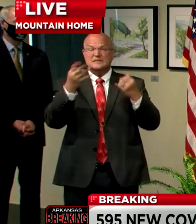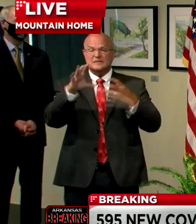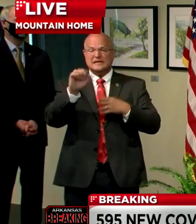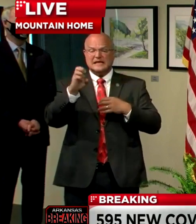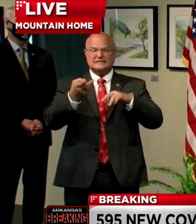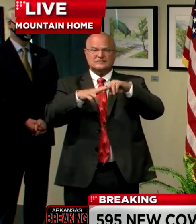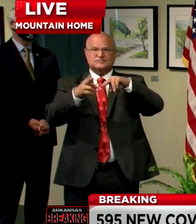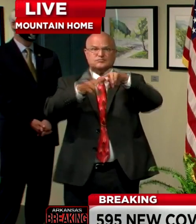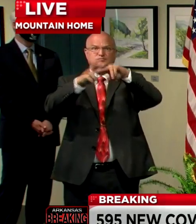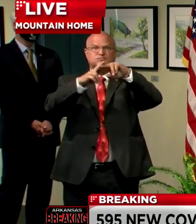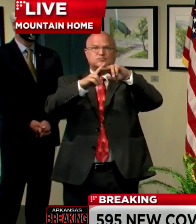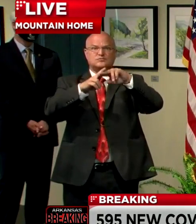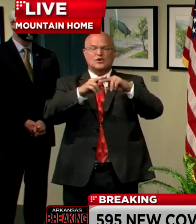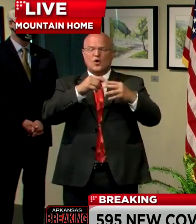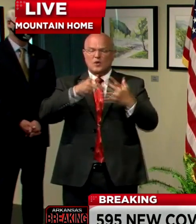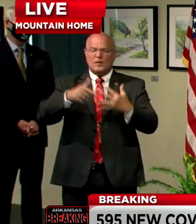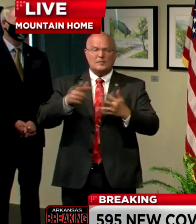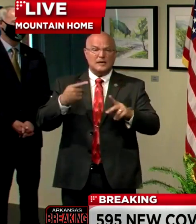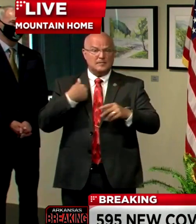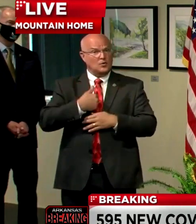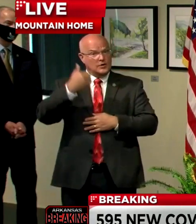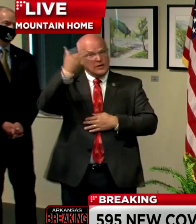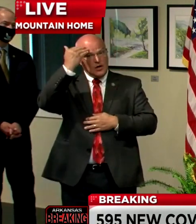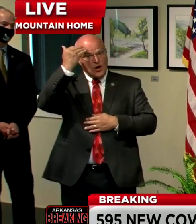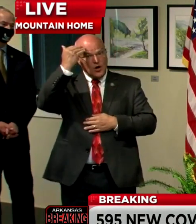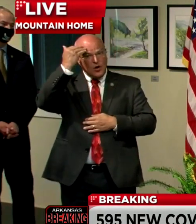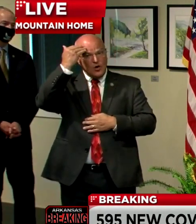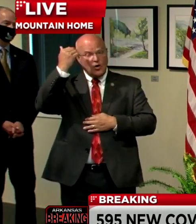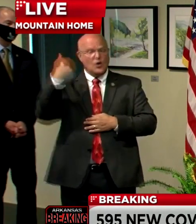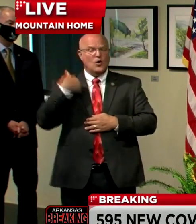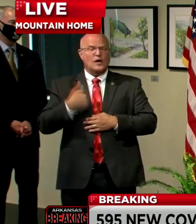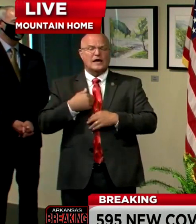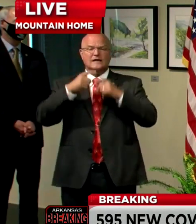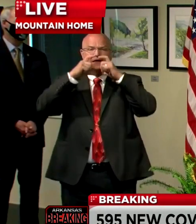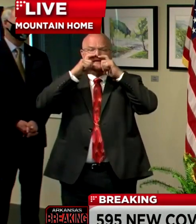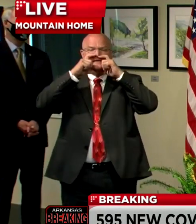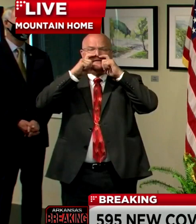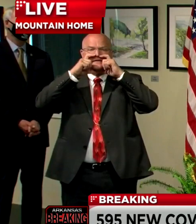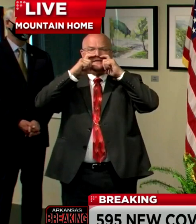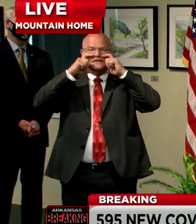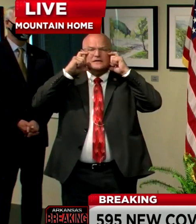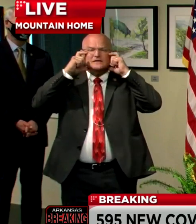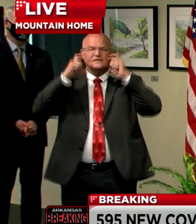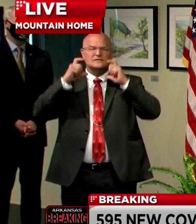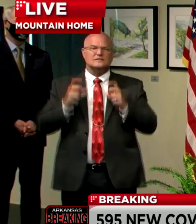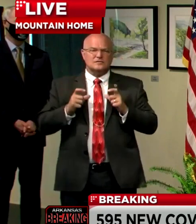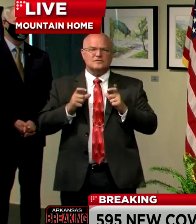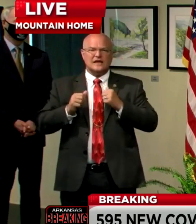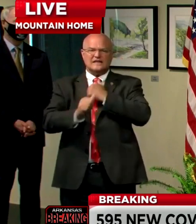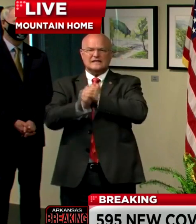TO PROTECT ONE ANOTHER AGAINST COVID-19. I THINK YOU ALL HAVE BEEN A VERY GOOD JOB IN MOUNTAIN HOME AND IN BAXTER COUNTY. I WILL CONGRATULATE YOU AND TAKE YOU UP THE GOOD WORK. THERE IS A TENDENCY WHEN WE DON'T SEE A LOT OF CASES OR